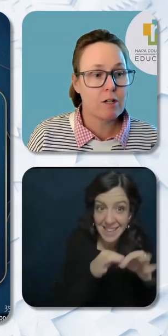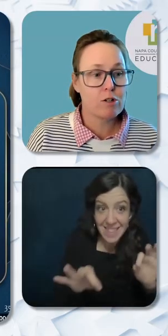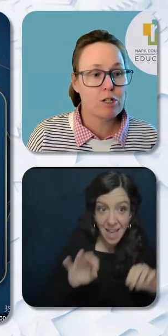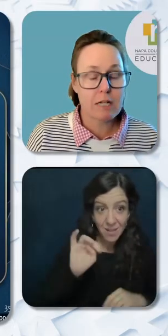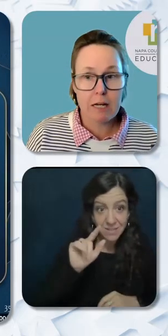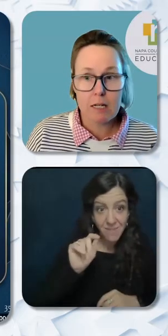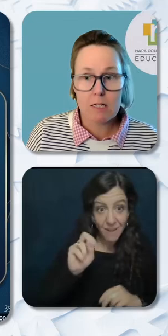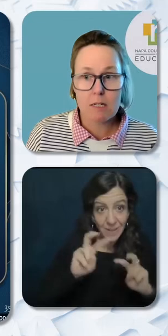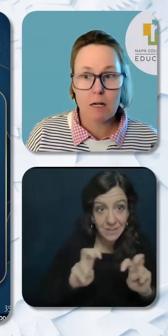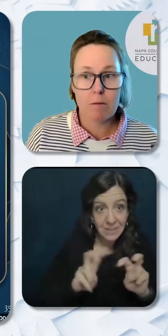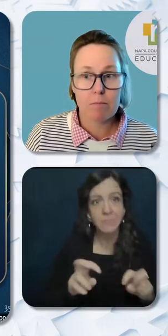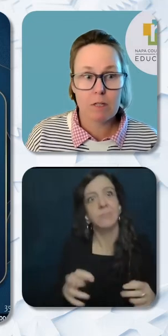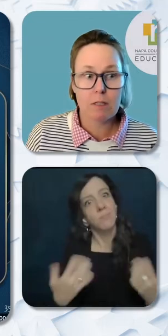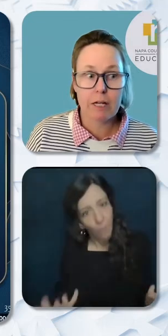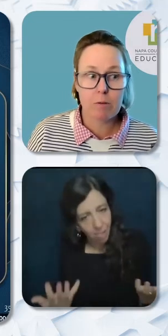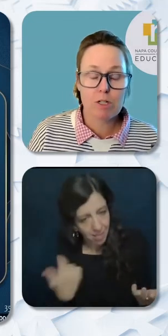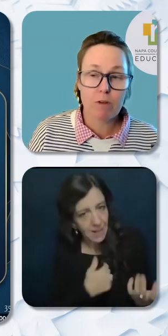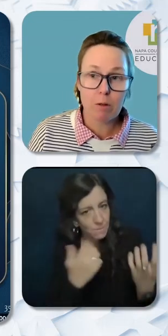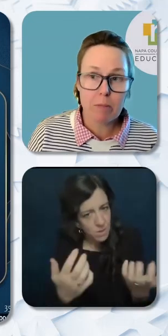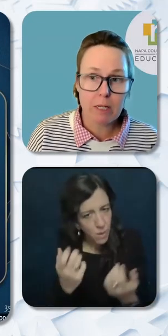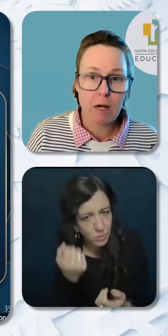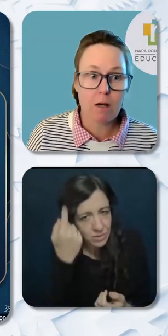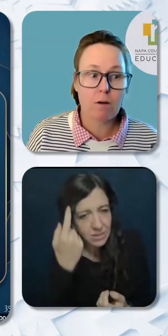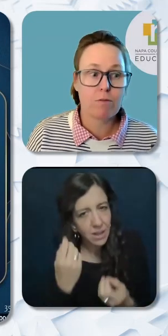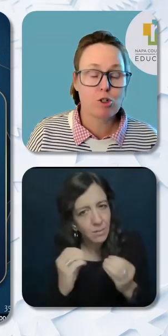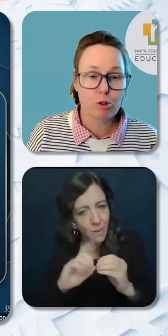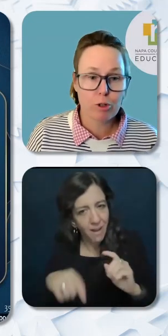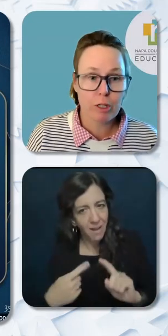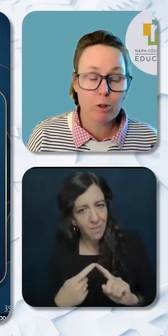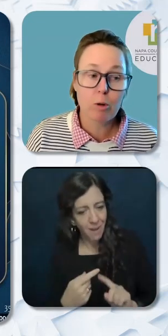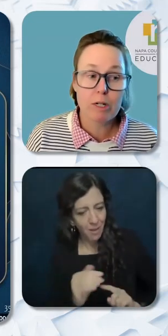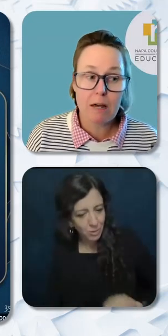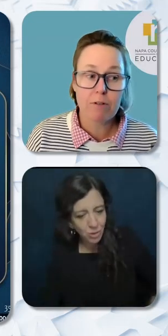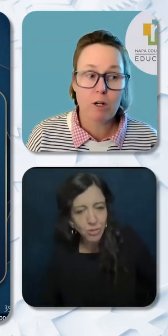is to understand, the language development of children who are